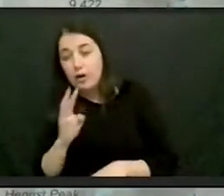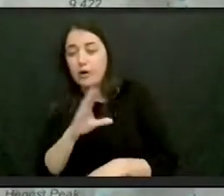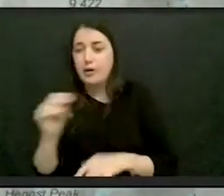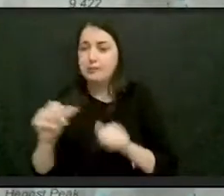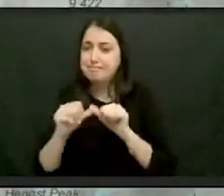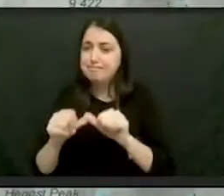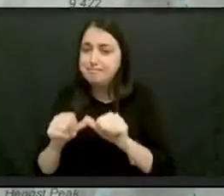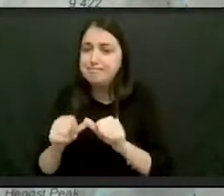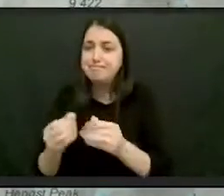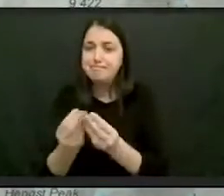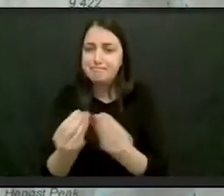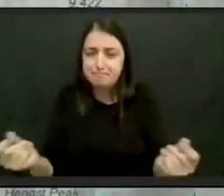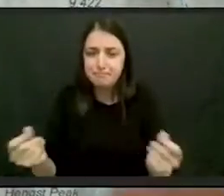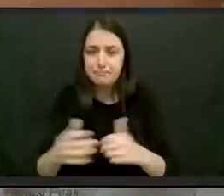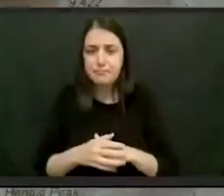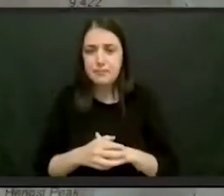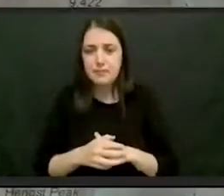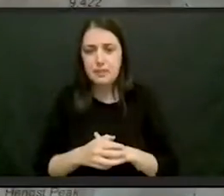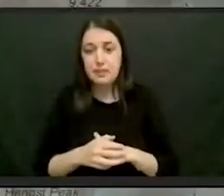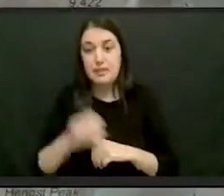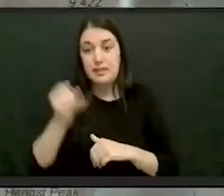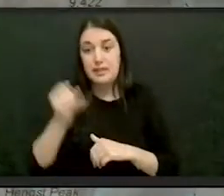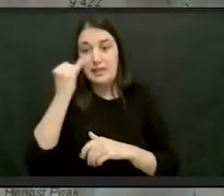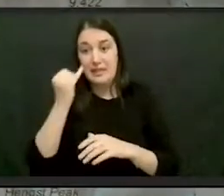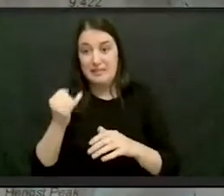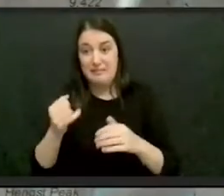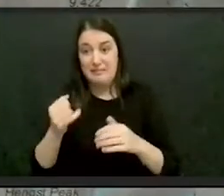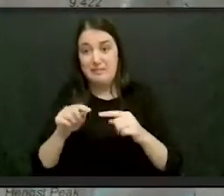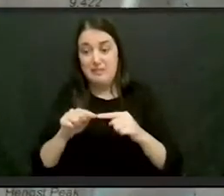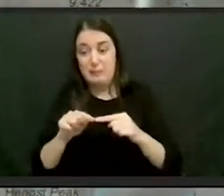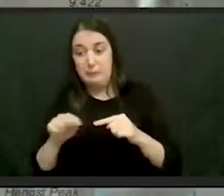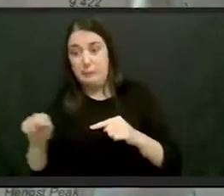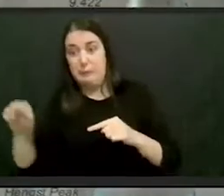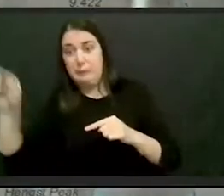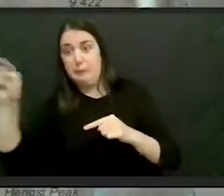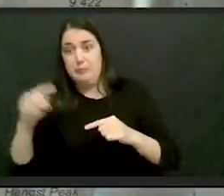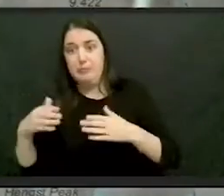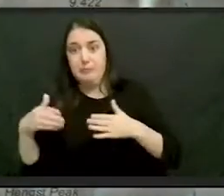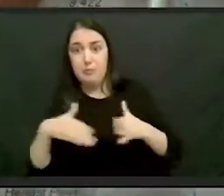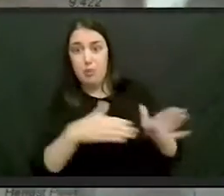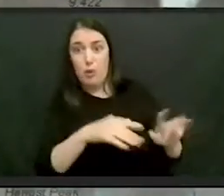water will become more scarce and they're gonna be using just crew tactics as they can drive it up into the rocks to stop